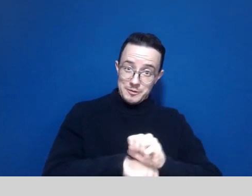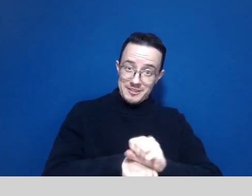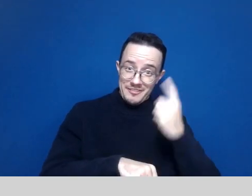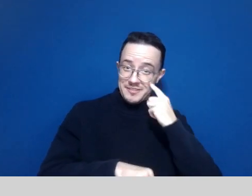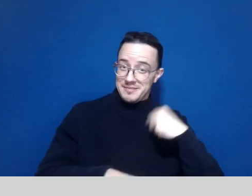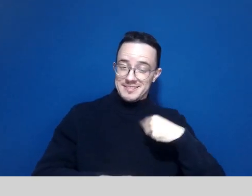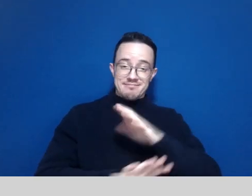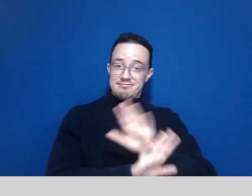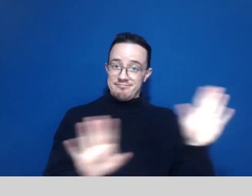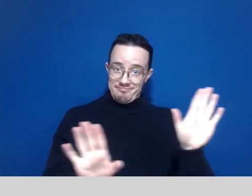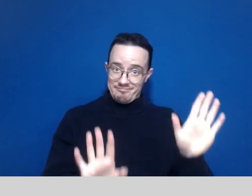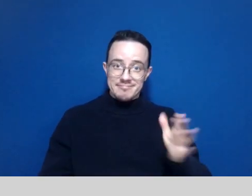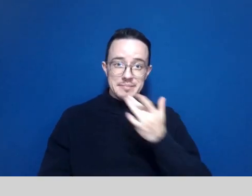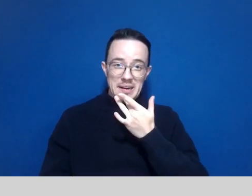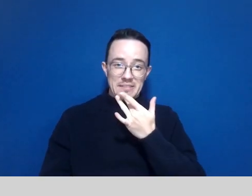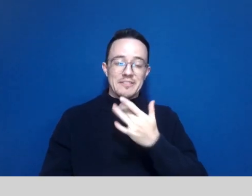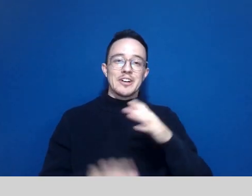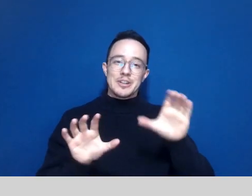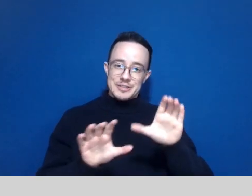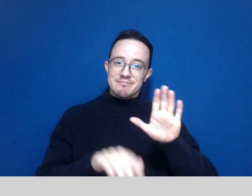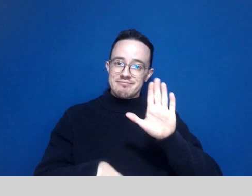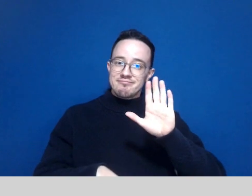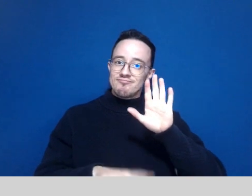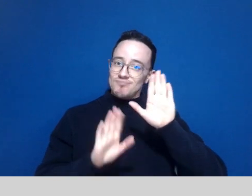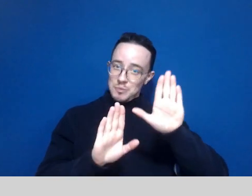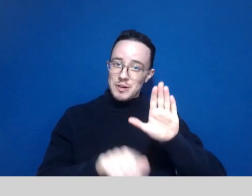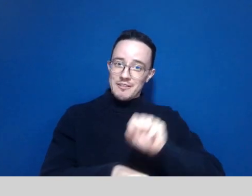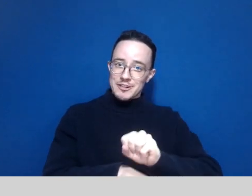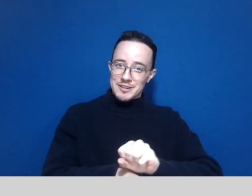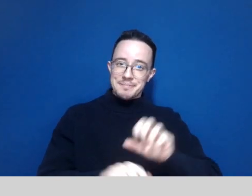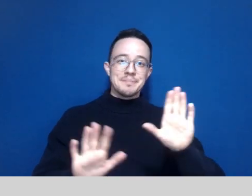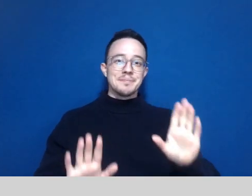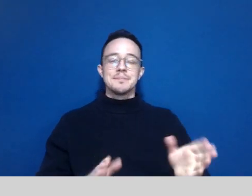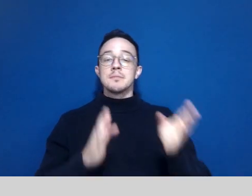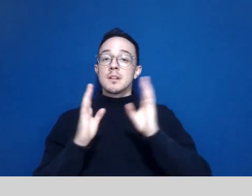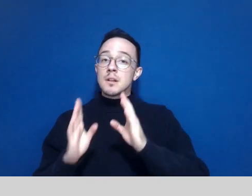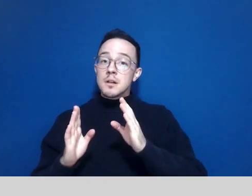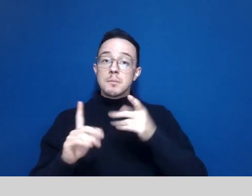But I could change the language just by saying, you know,